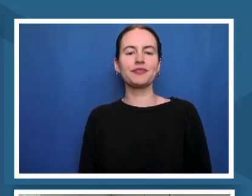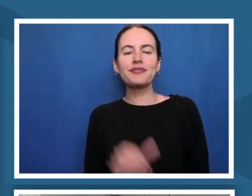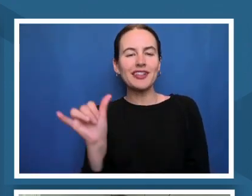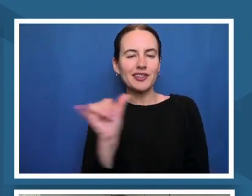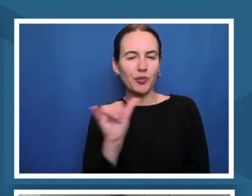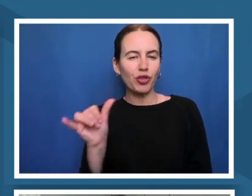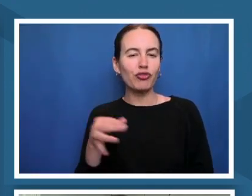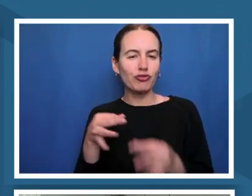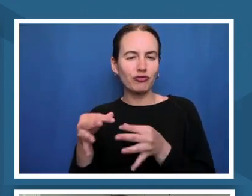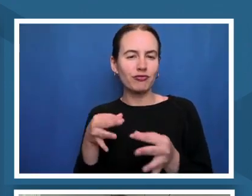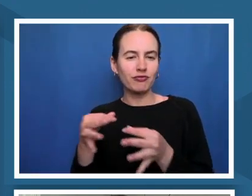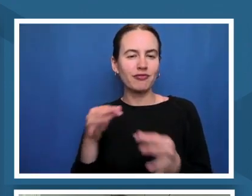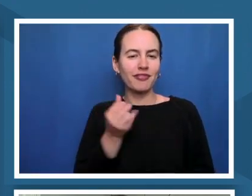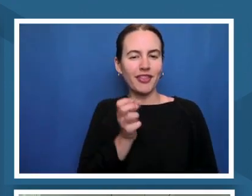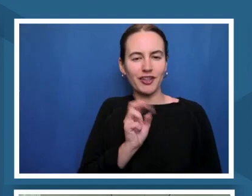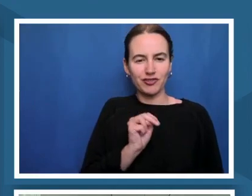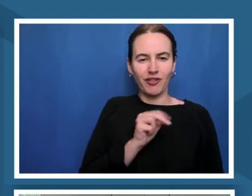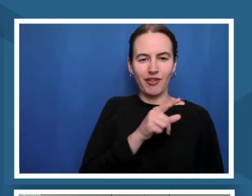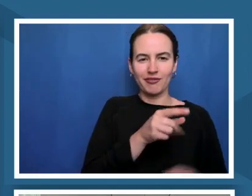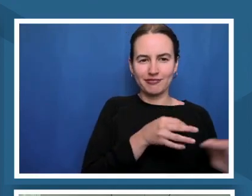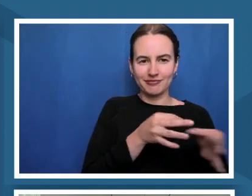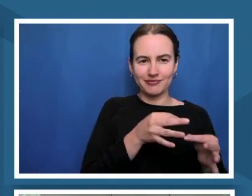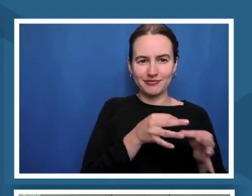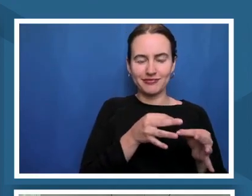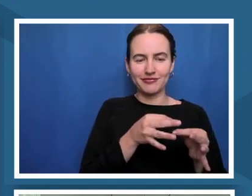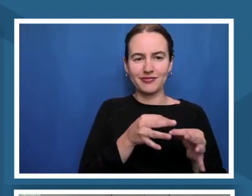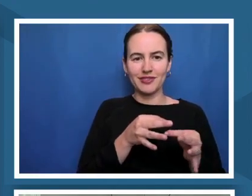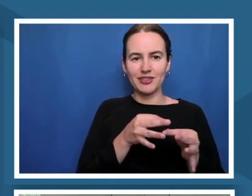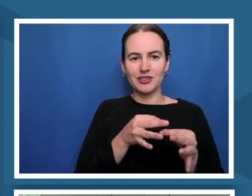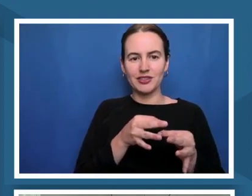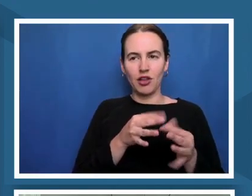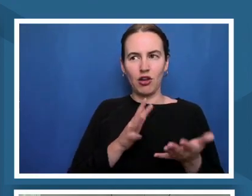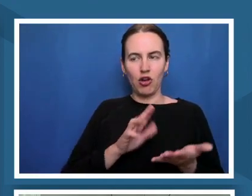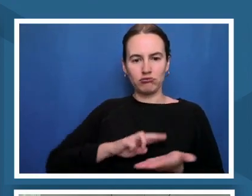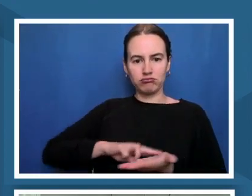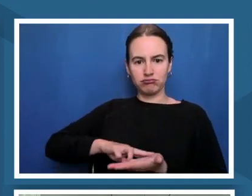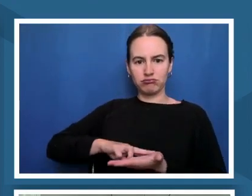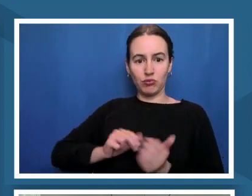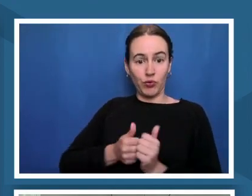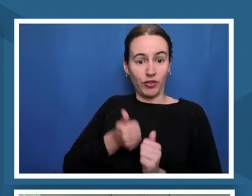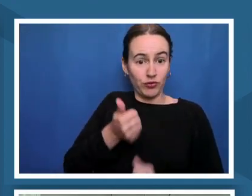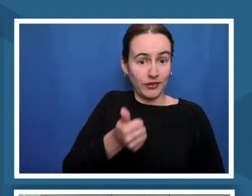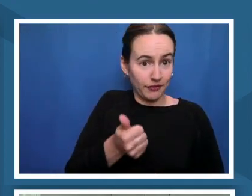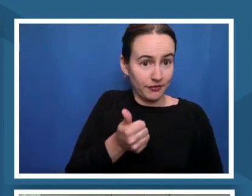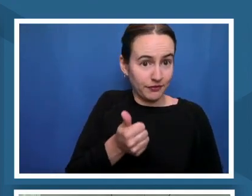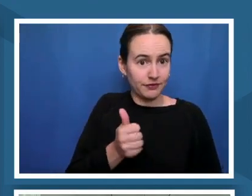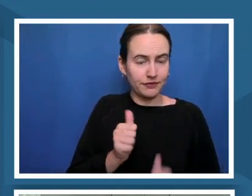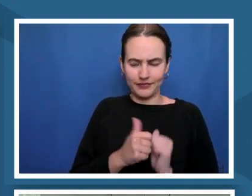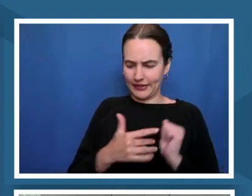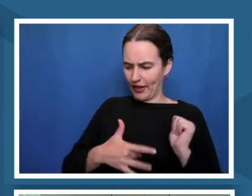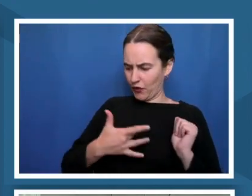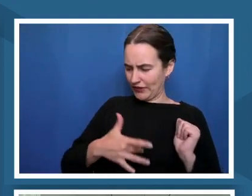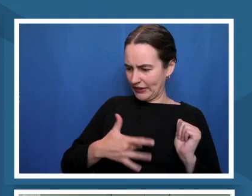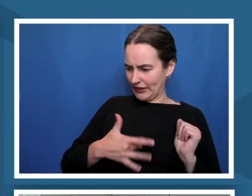through so checking in with yourself do you have a feeling how would you name